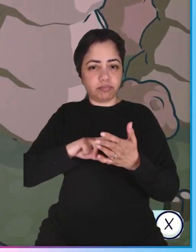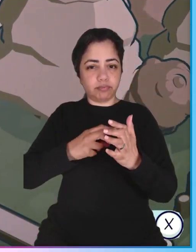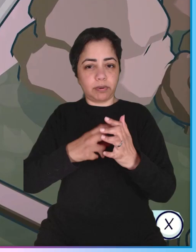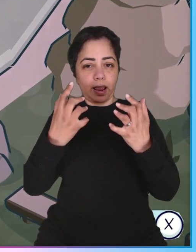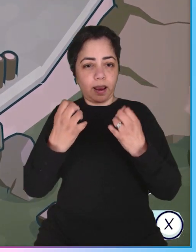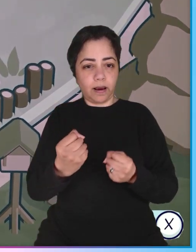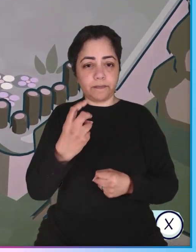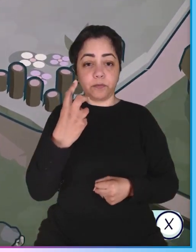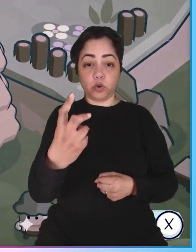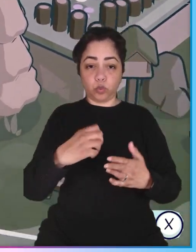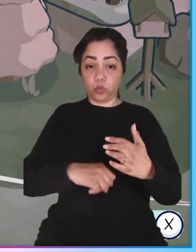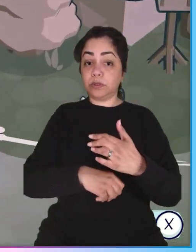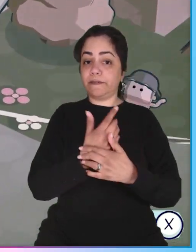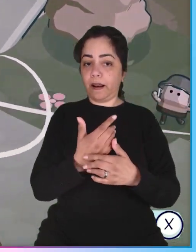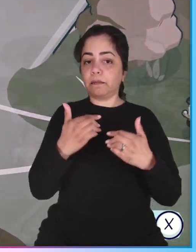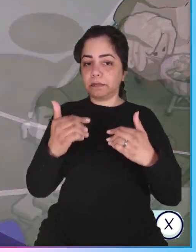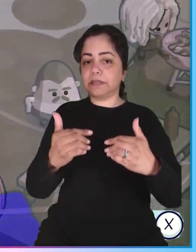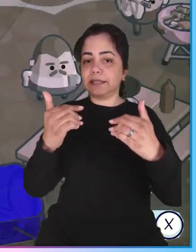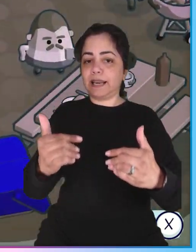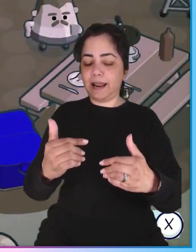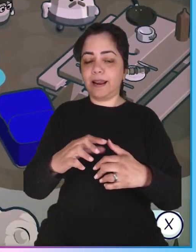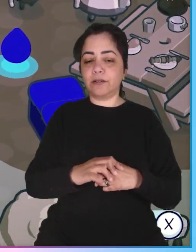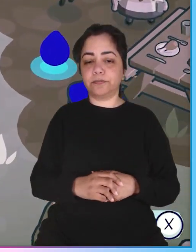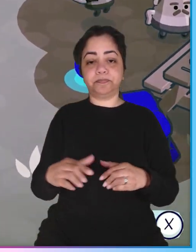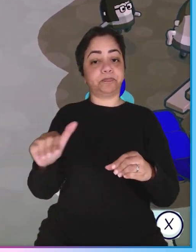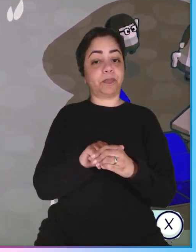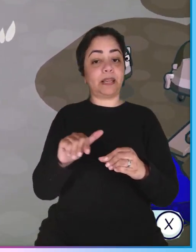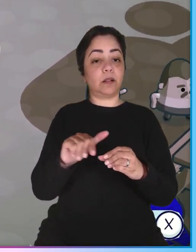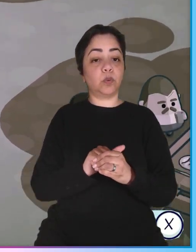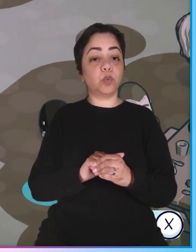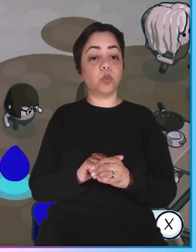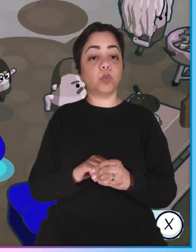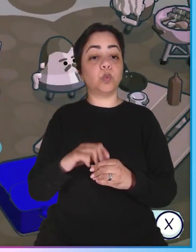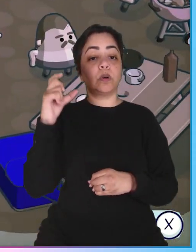making them easier to identify against a desaturated background palette.